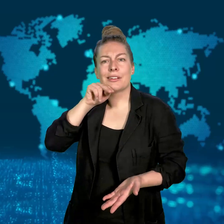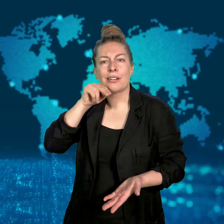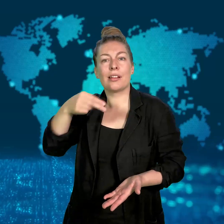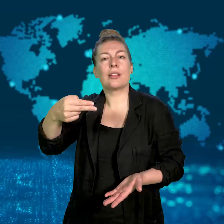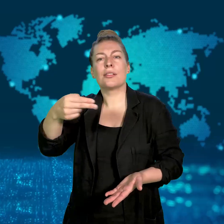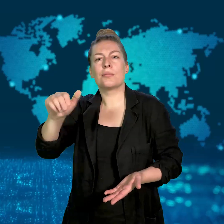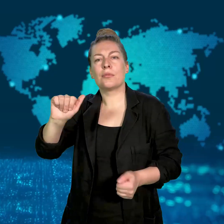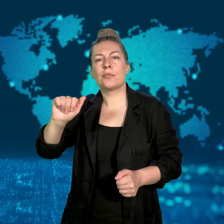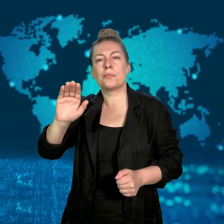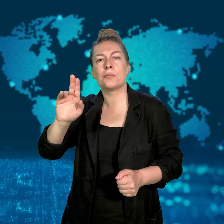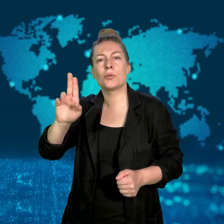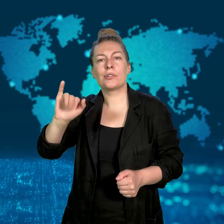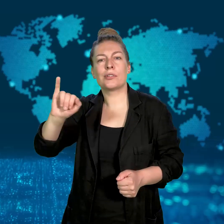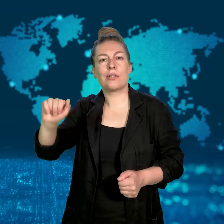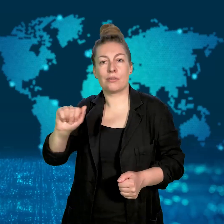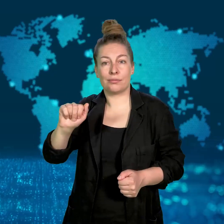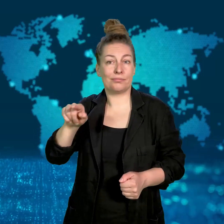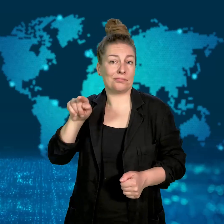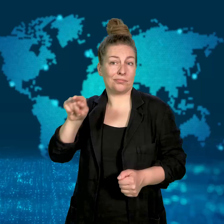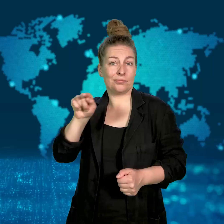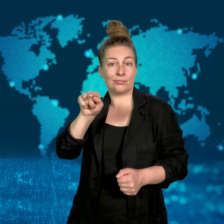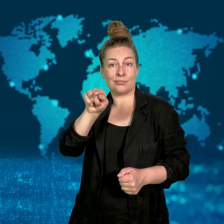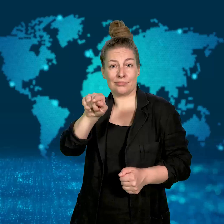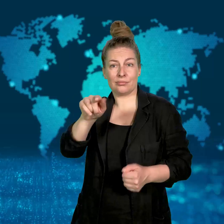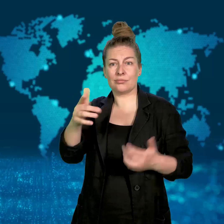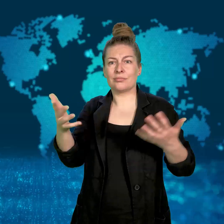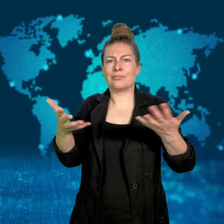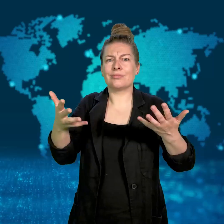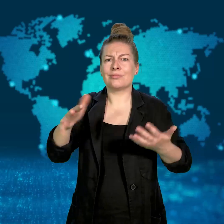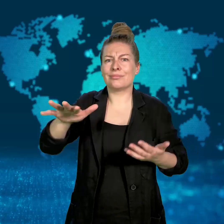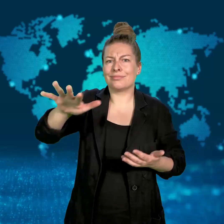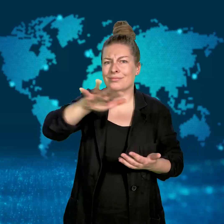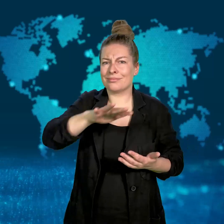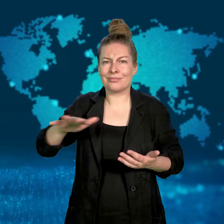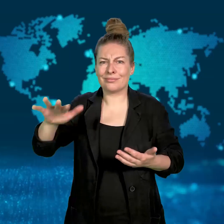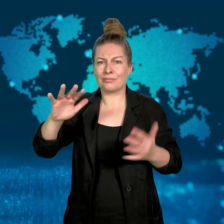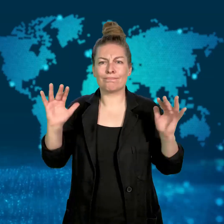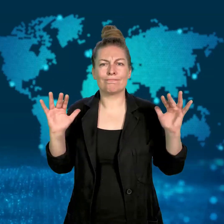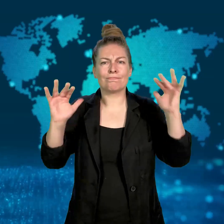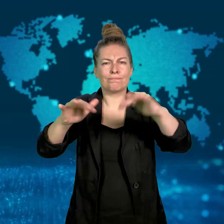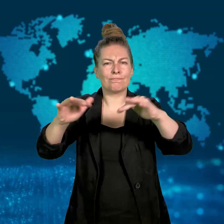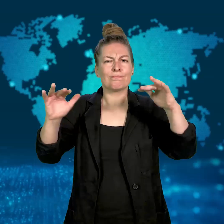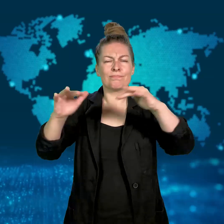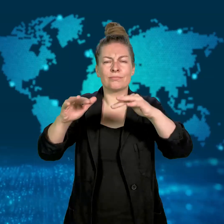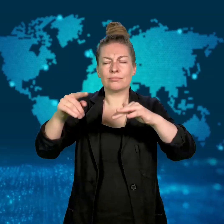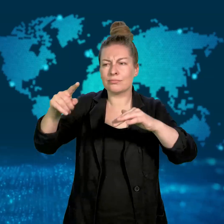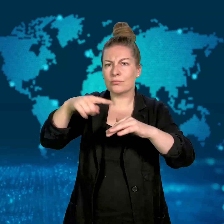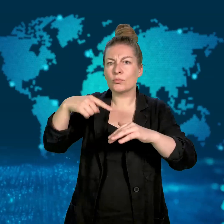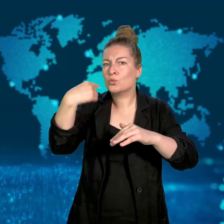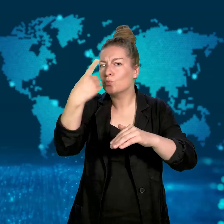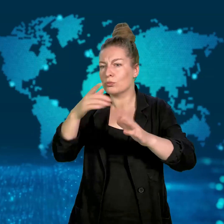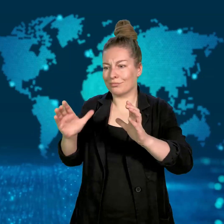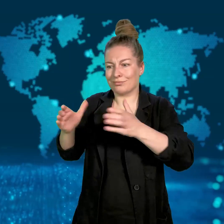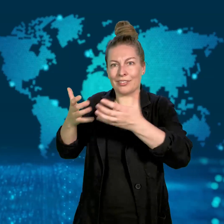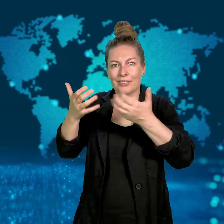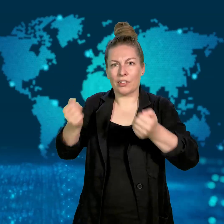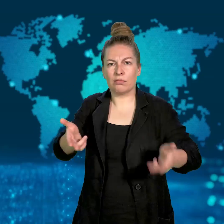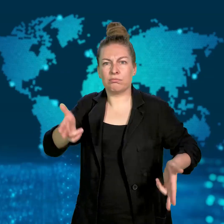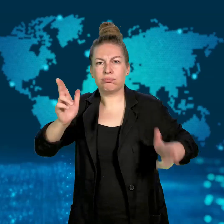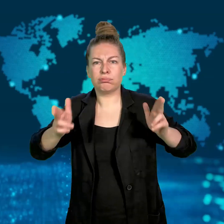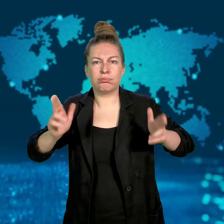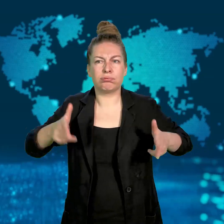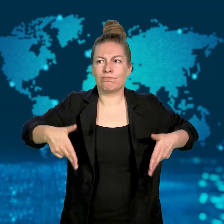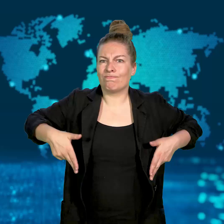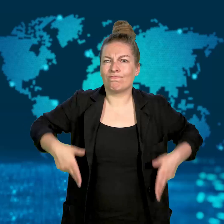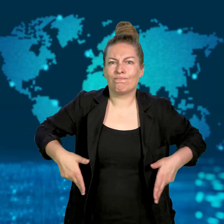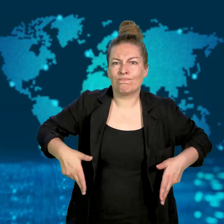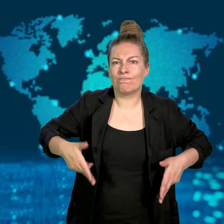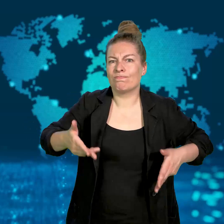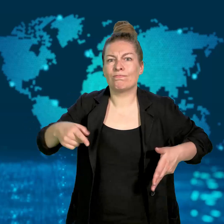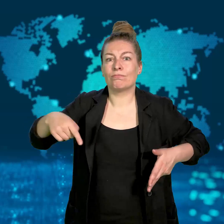Other villagers were taken hostage.